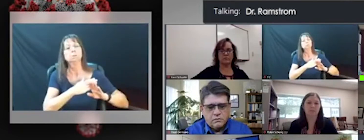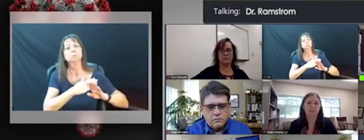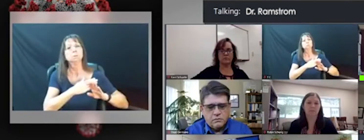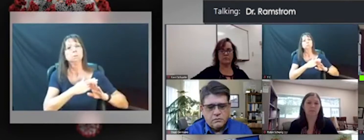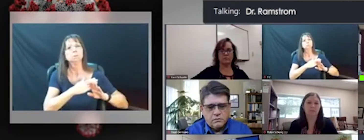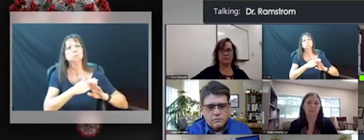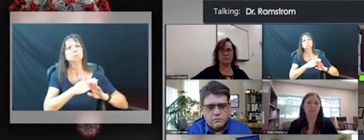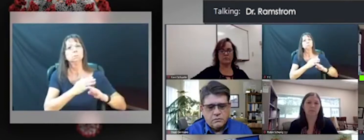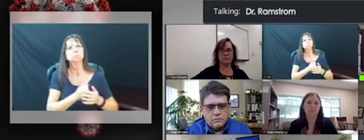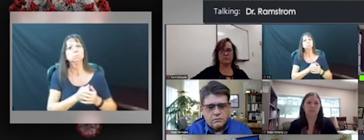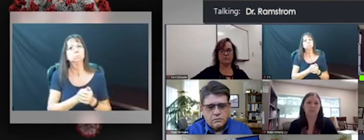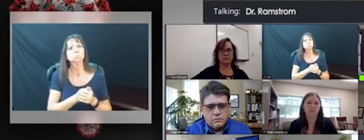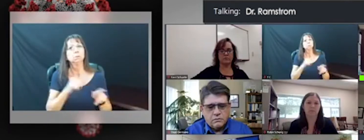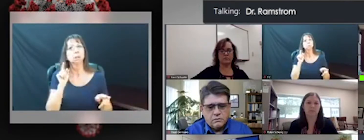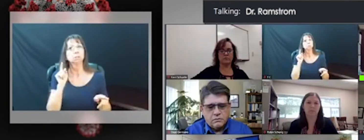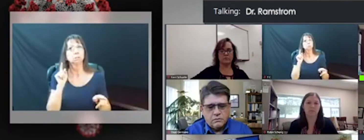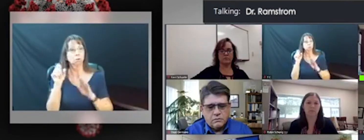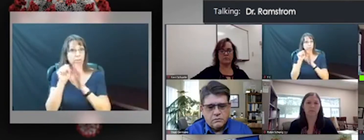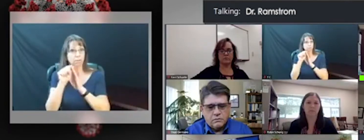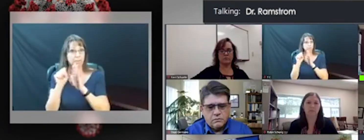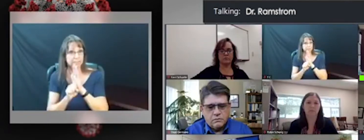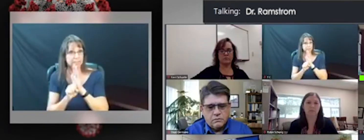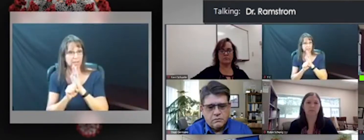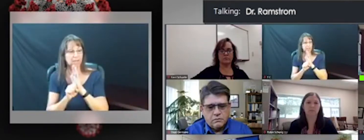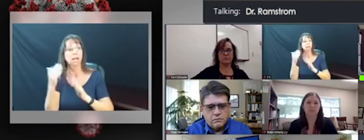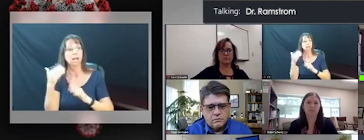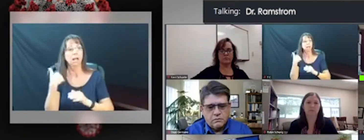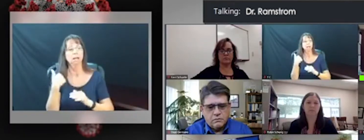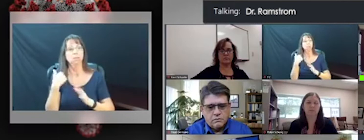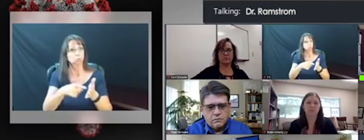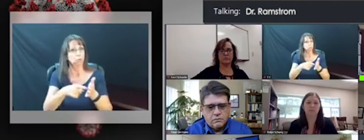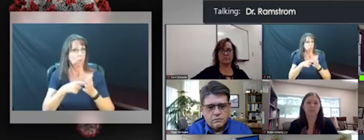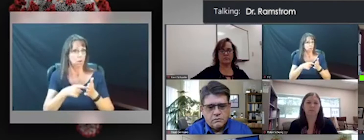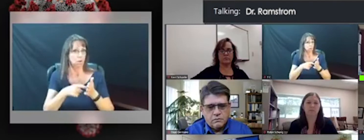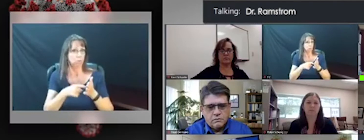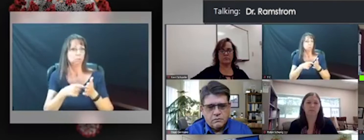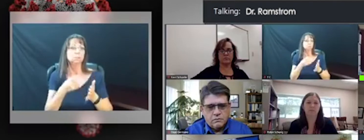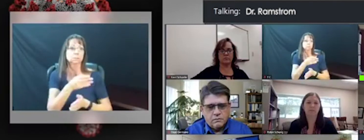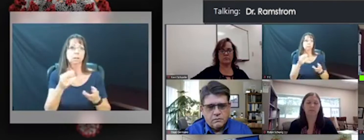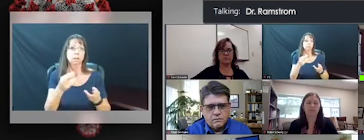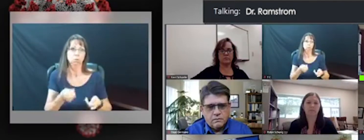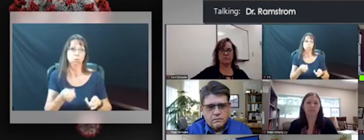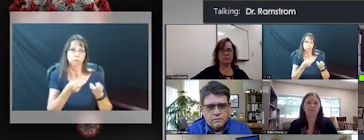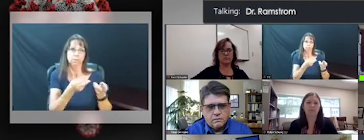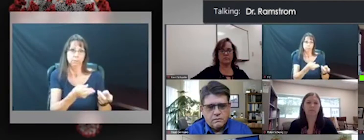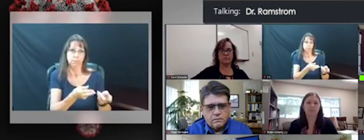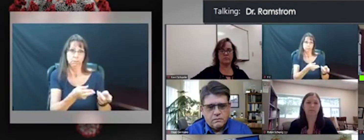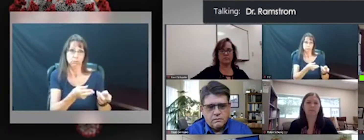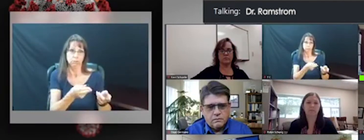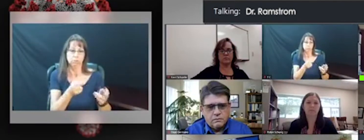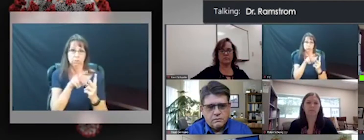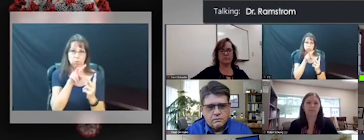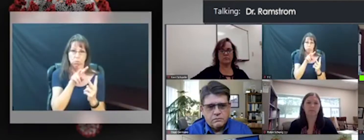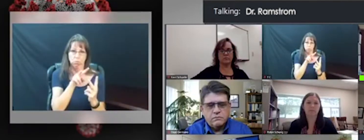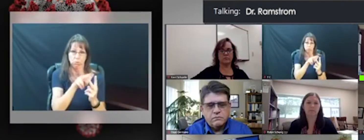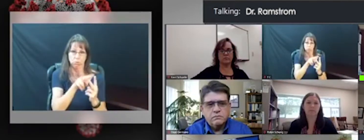required and recommended by the state. So, those are two at the state office. And the kinds of